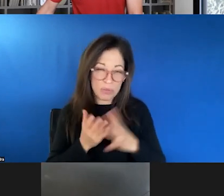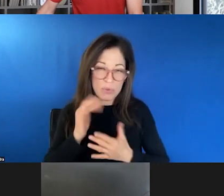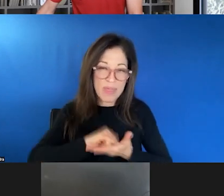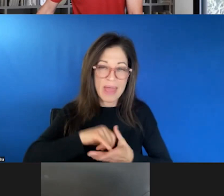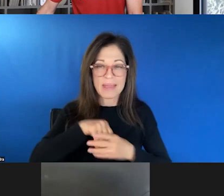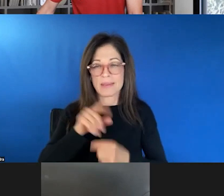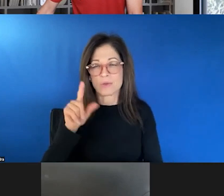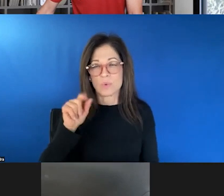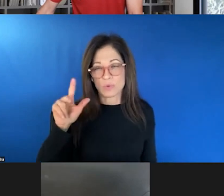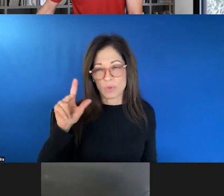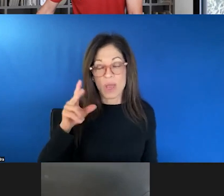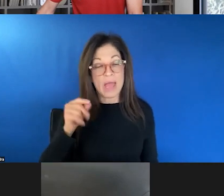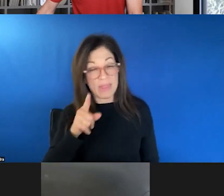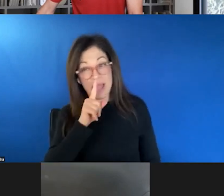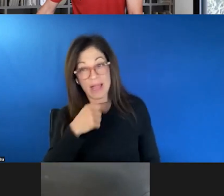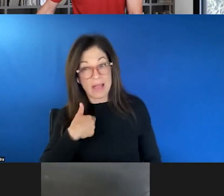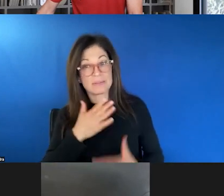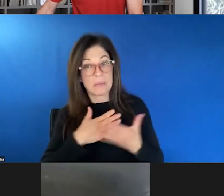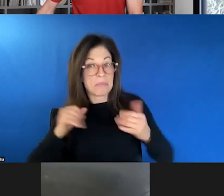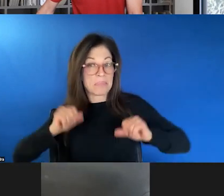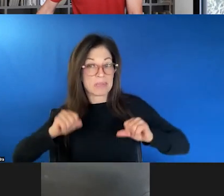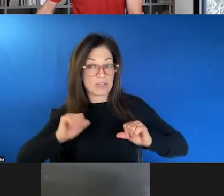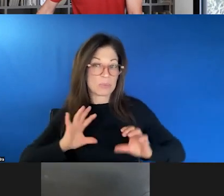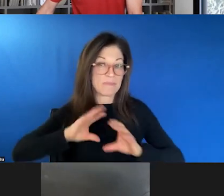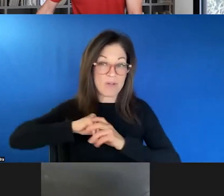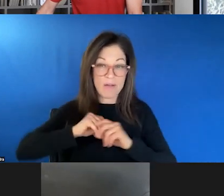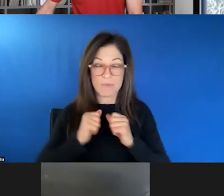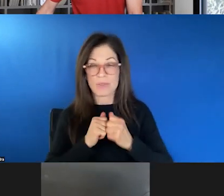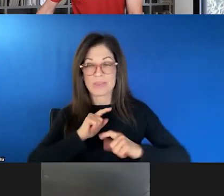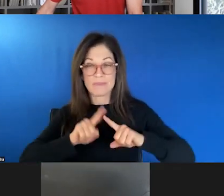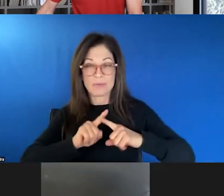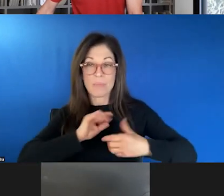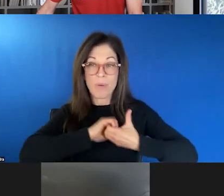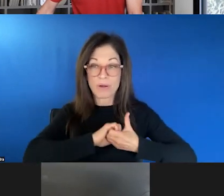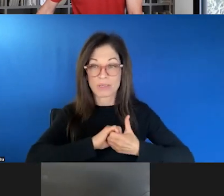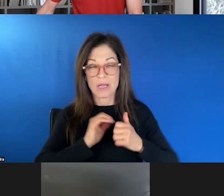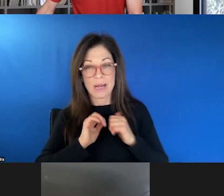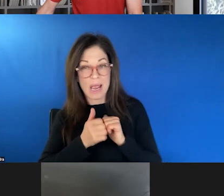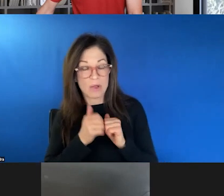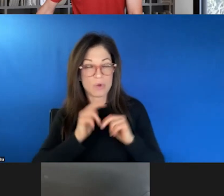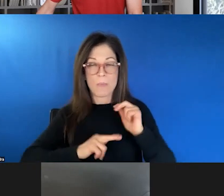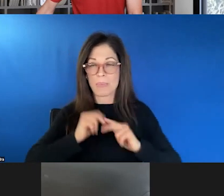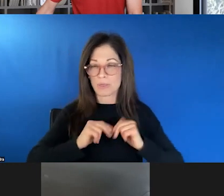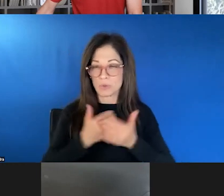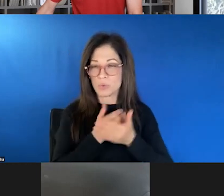AND THEY HAVE BANDWIDTH TO WORK WHO PARTNERS AND BUILD OUT THEIR